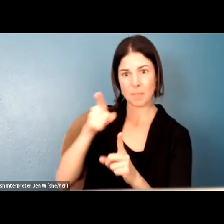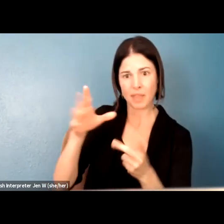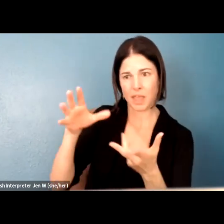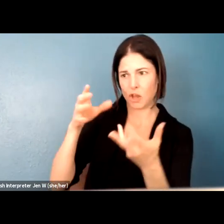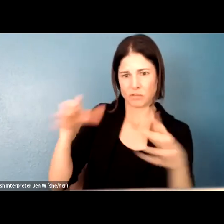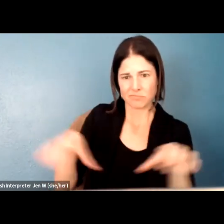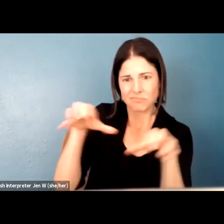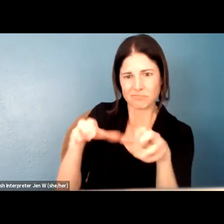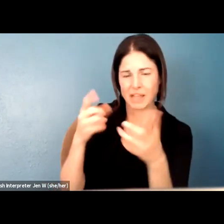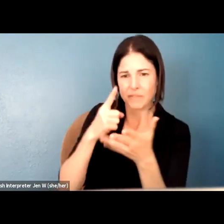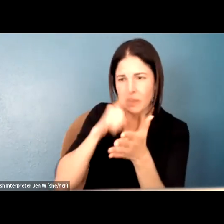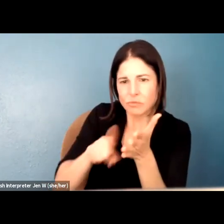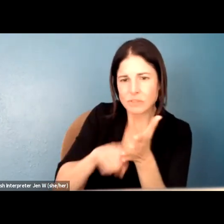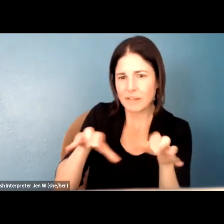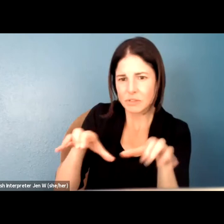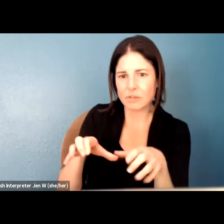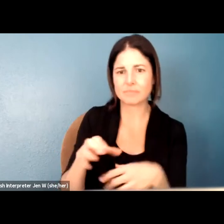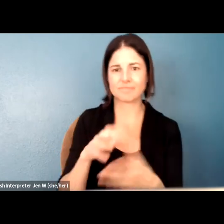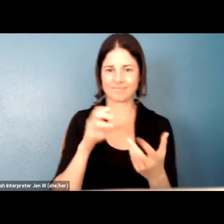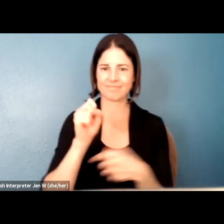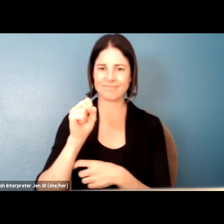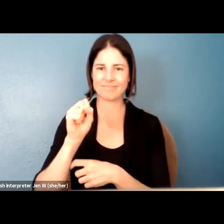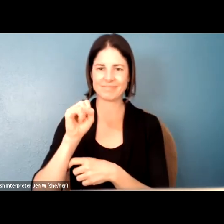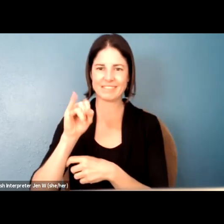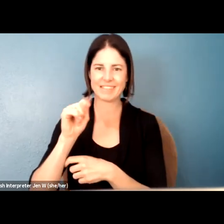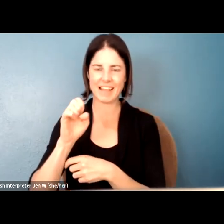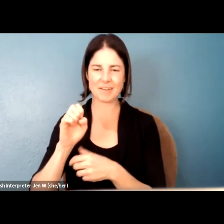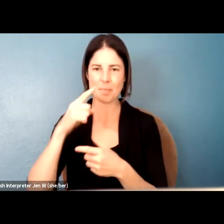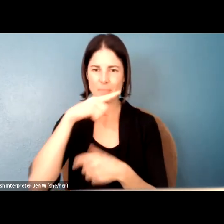iterations, sight black women, the women who sat down with an